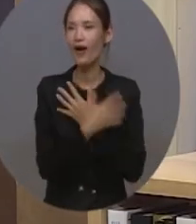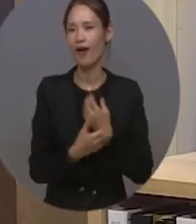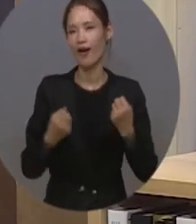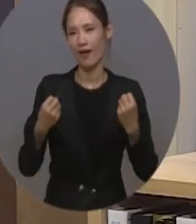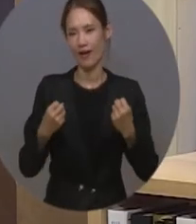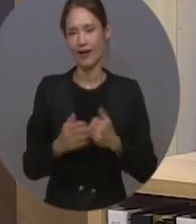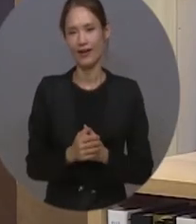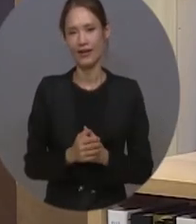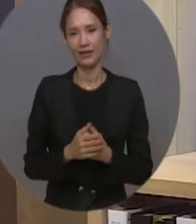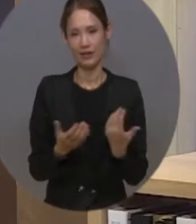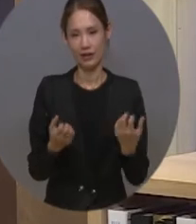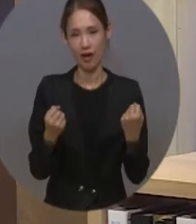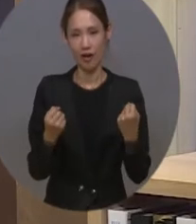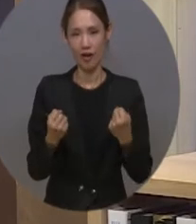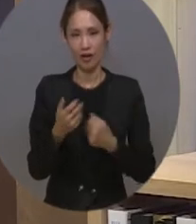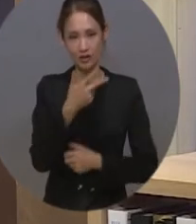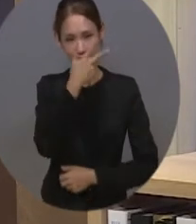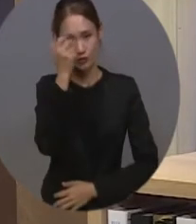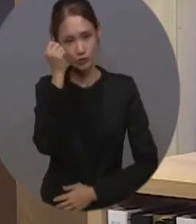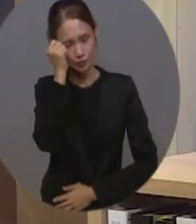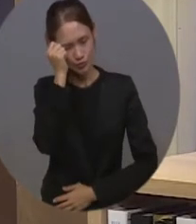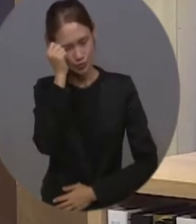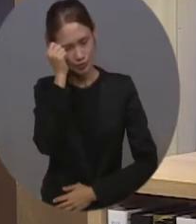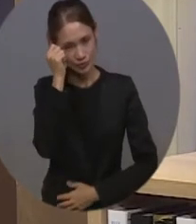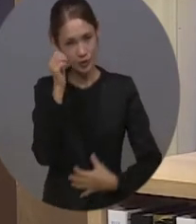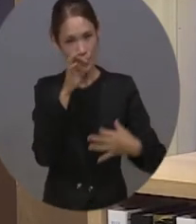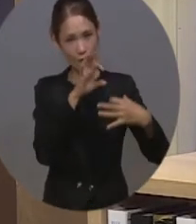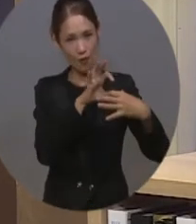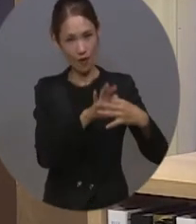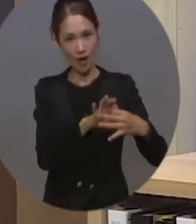What kind of place is "Institute of Sleep and Health"?